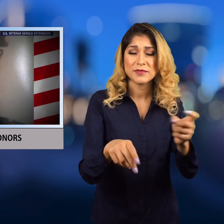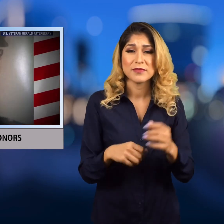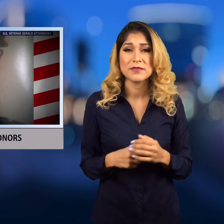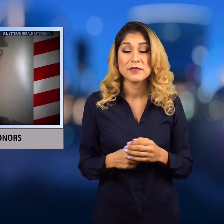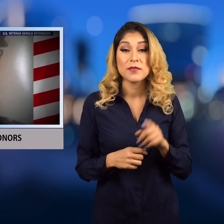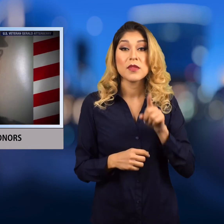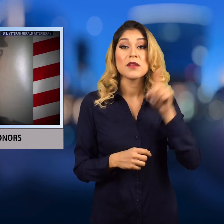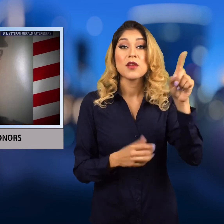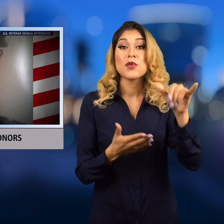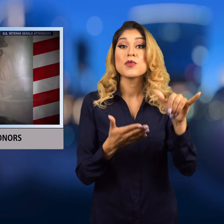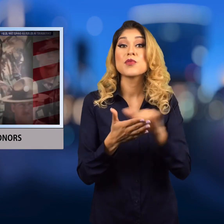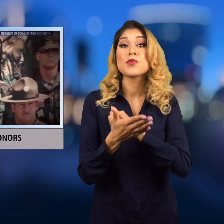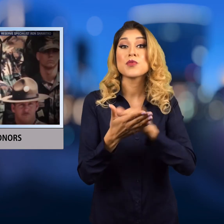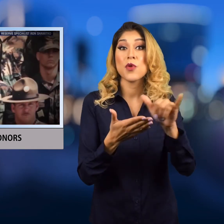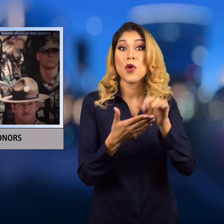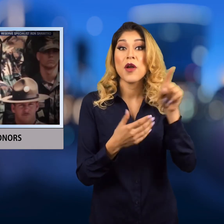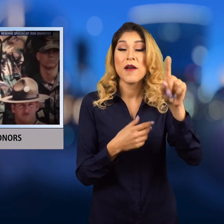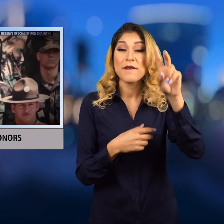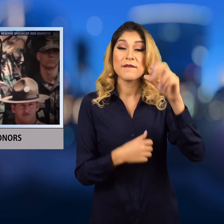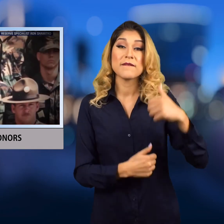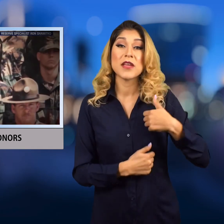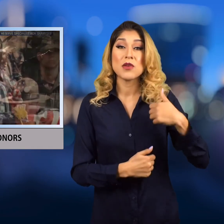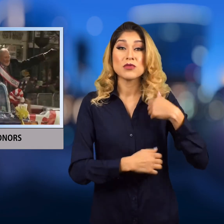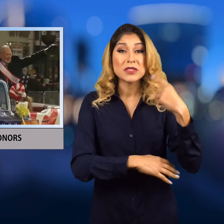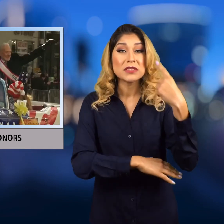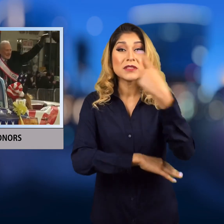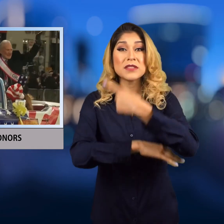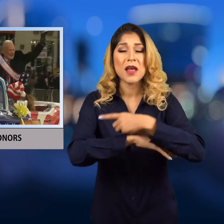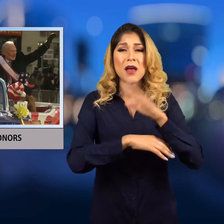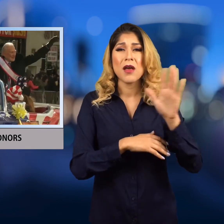In New York one of the nation's largest